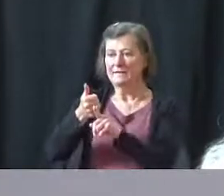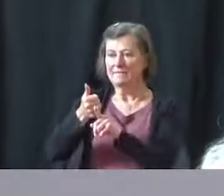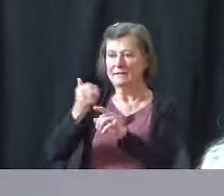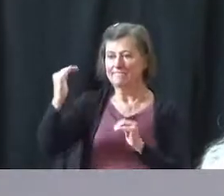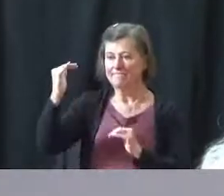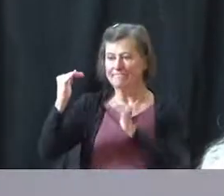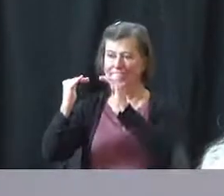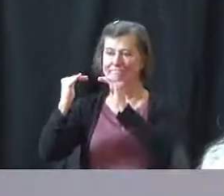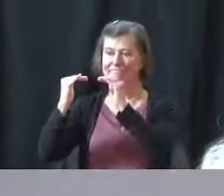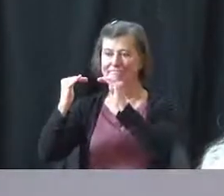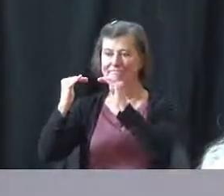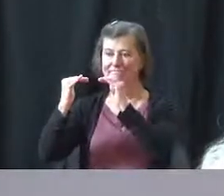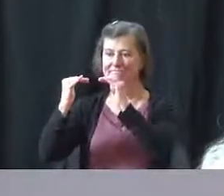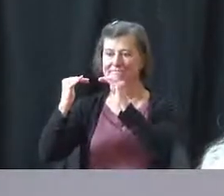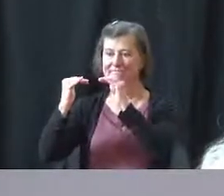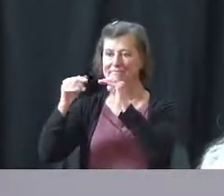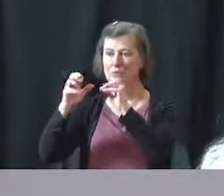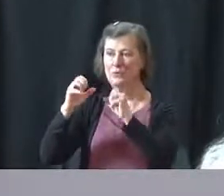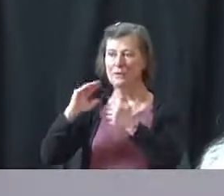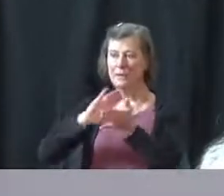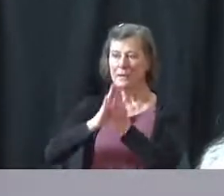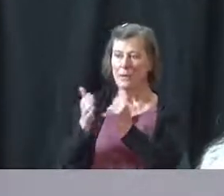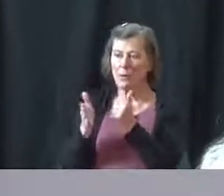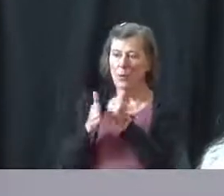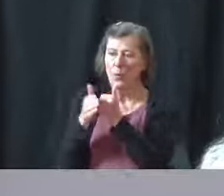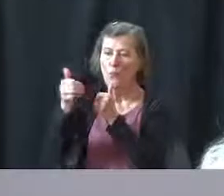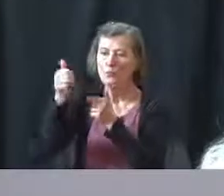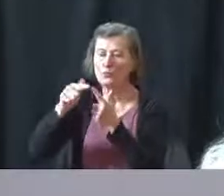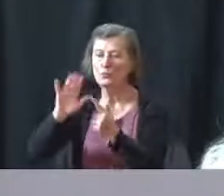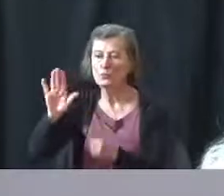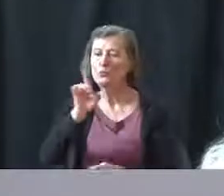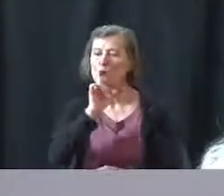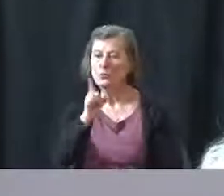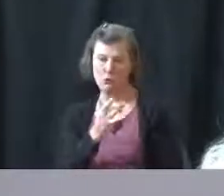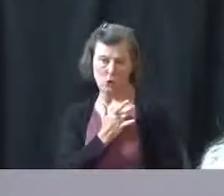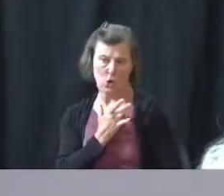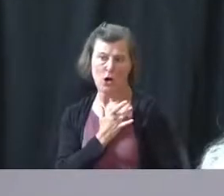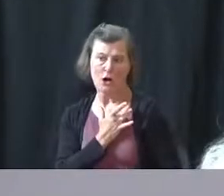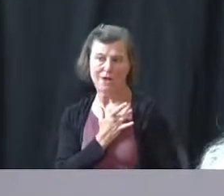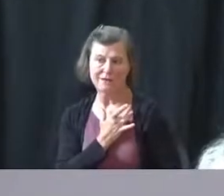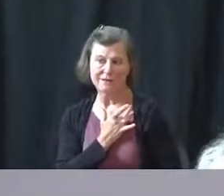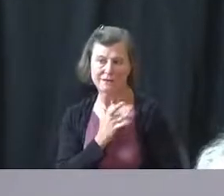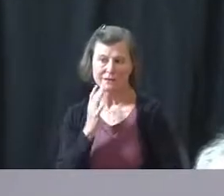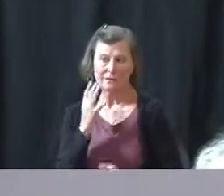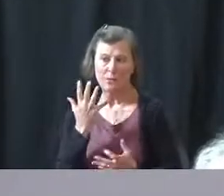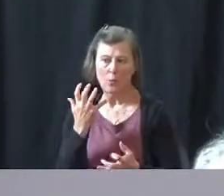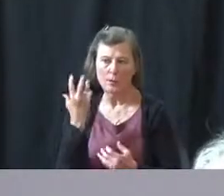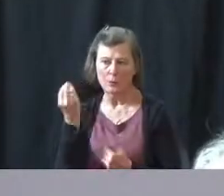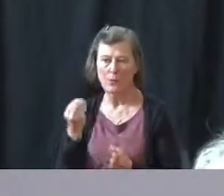So, that you can draw closer to where your true heart bid you go.